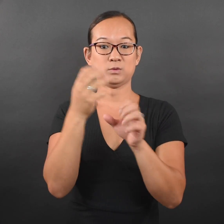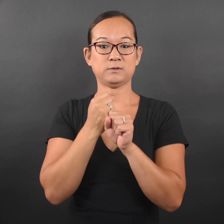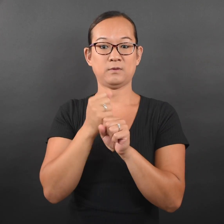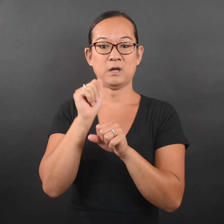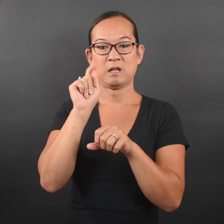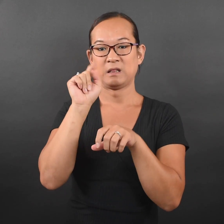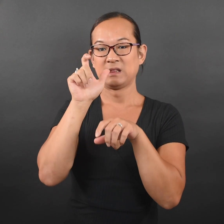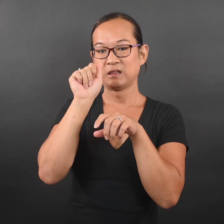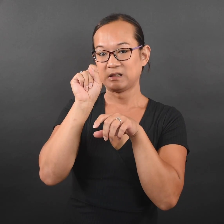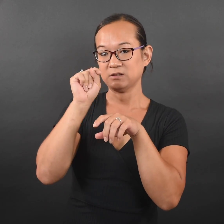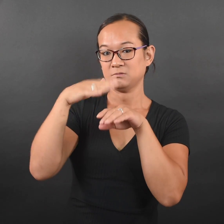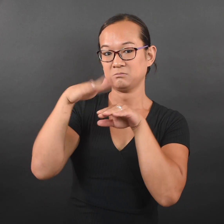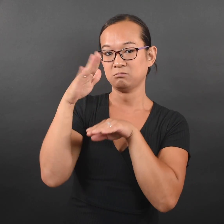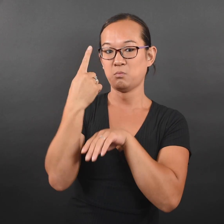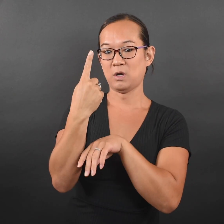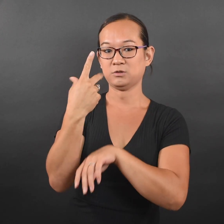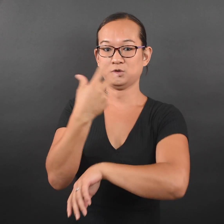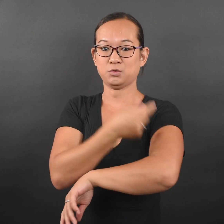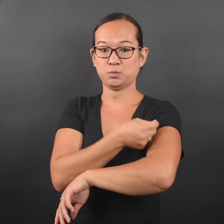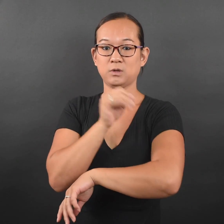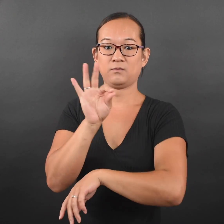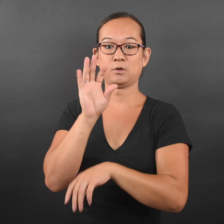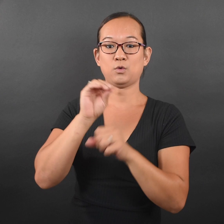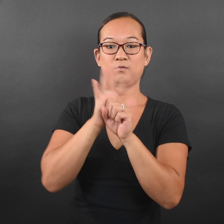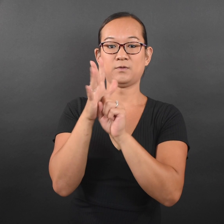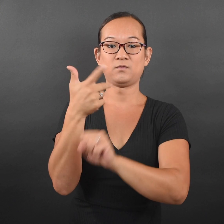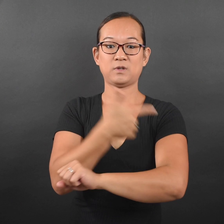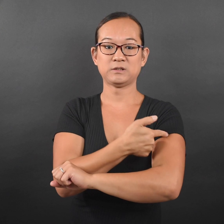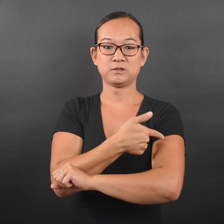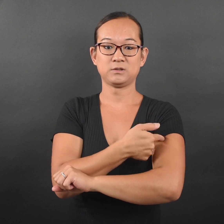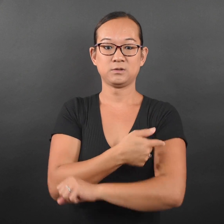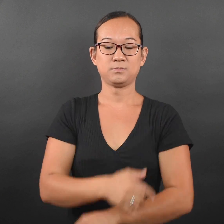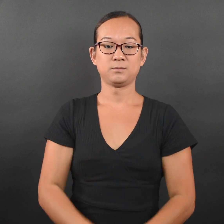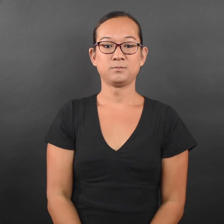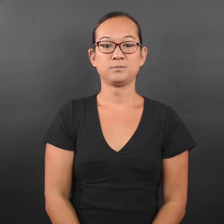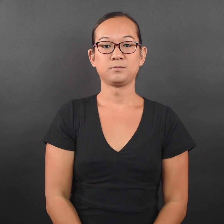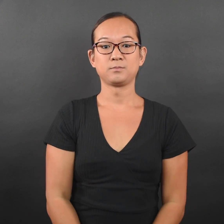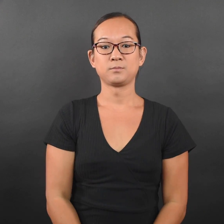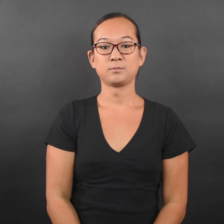have received at least one dose of the COVID-19 vaccine.